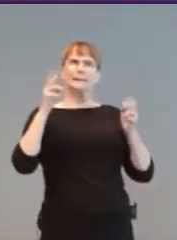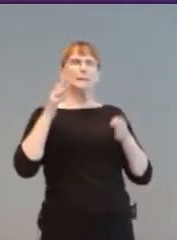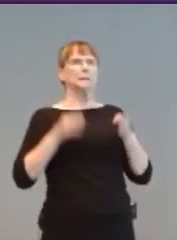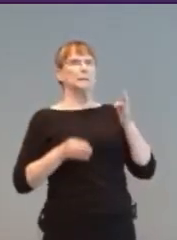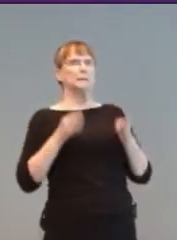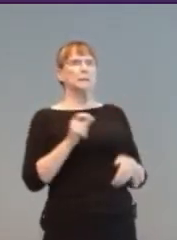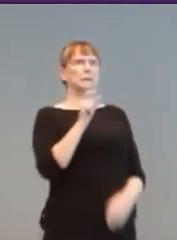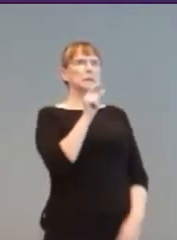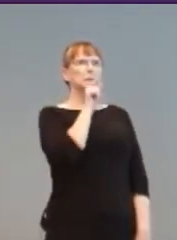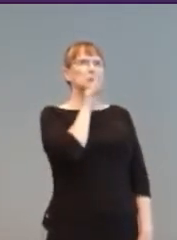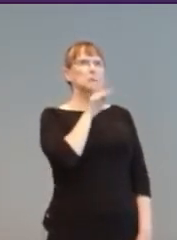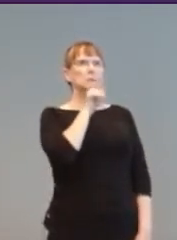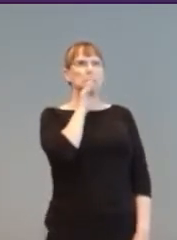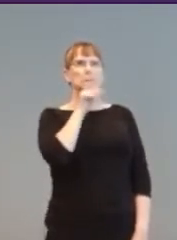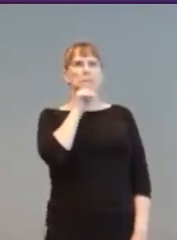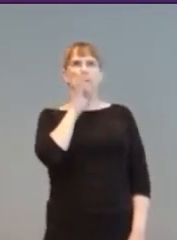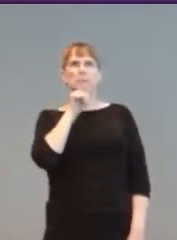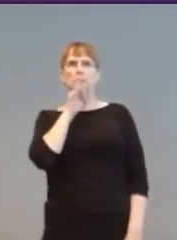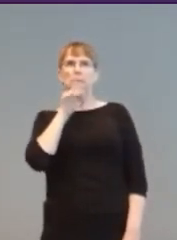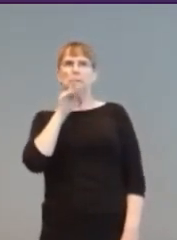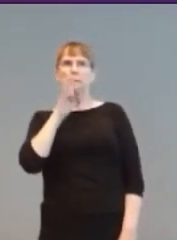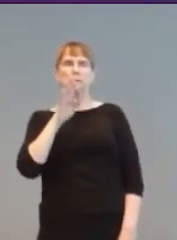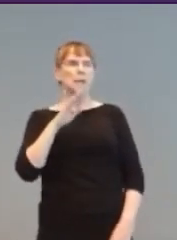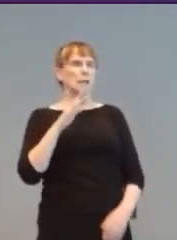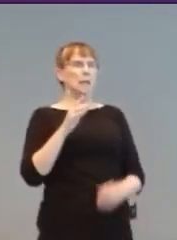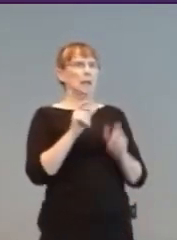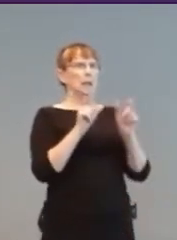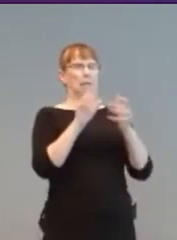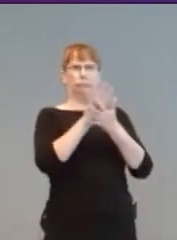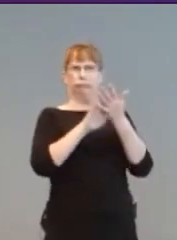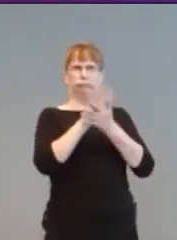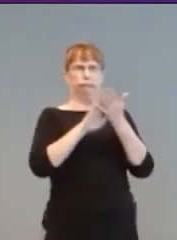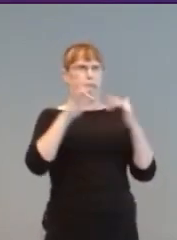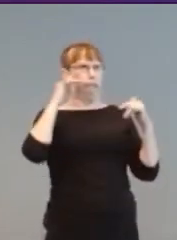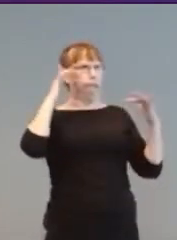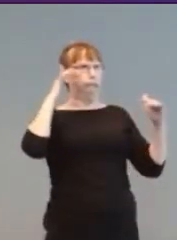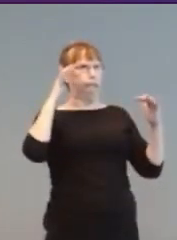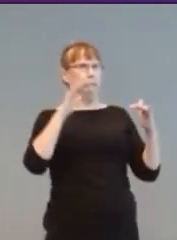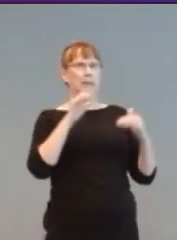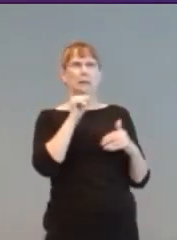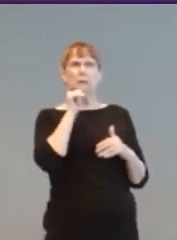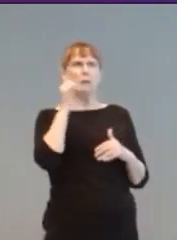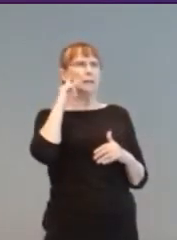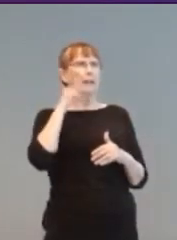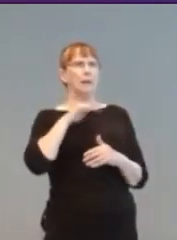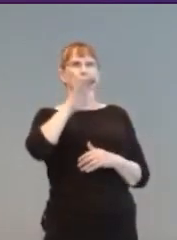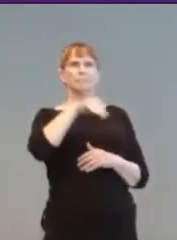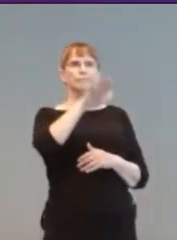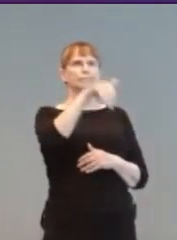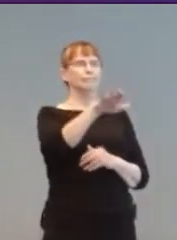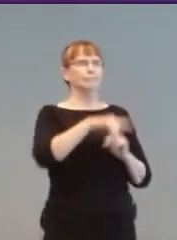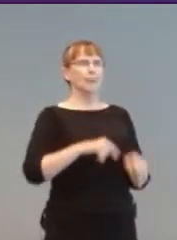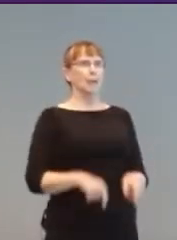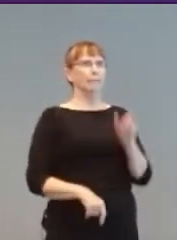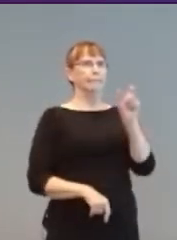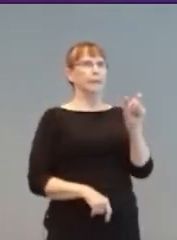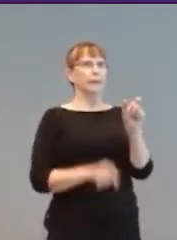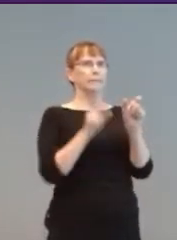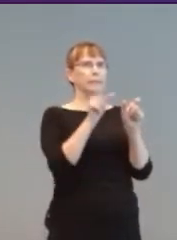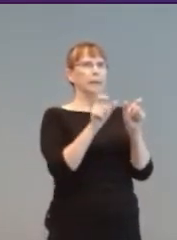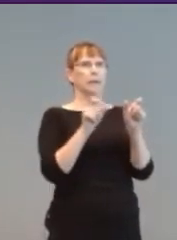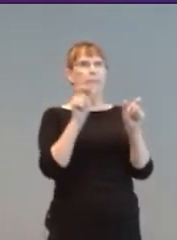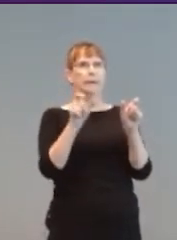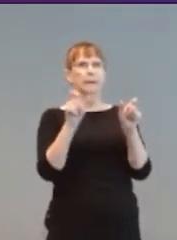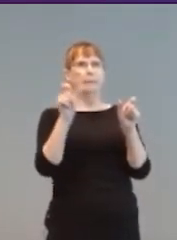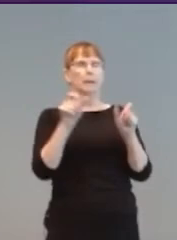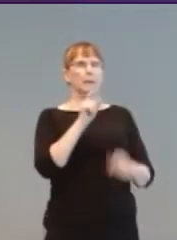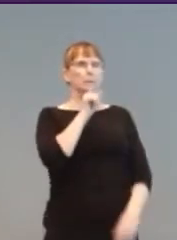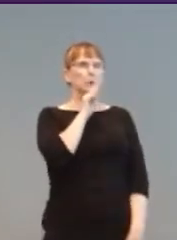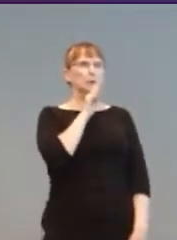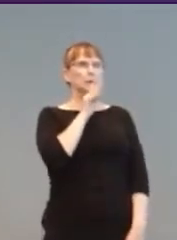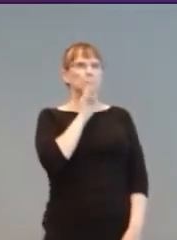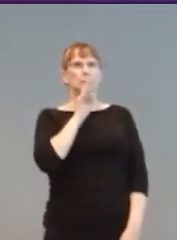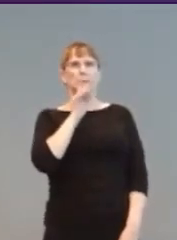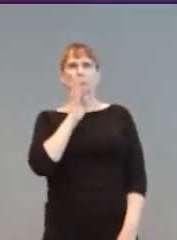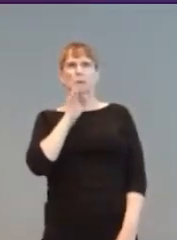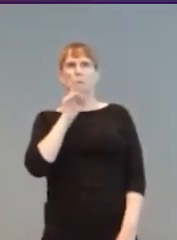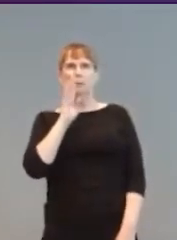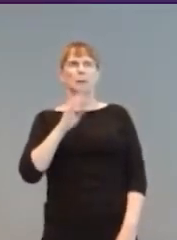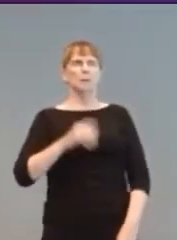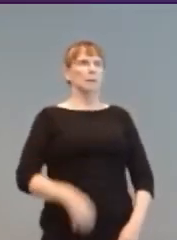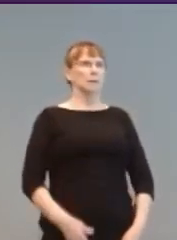I'm lying in a large brass bed. Sheets. Pillow. My neck looks bitten! What shall I do now?"